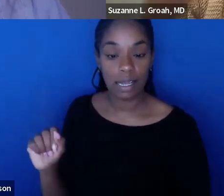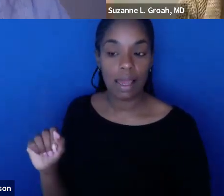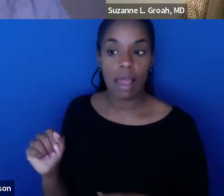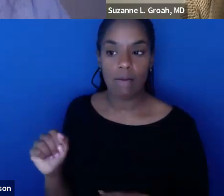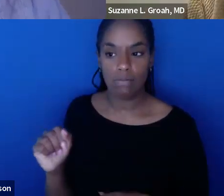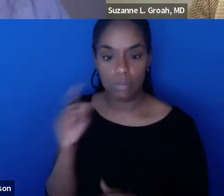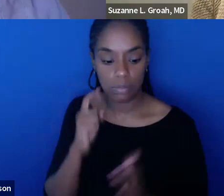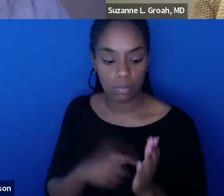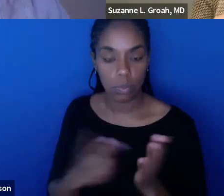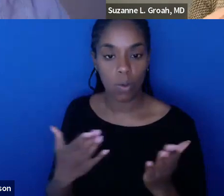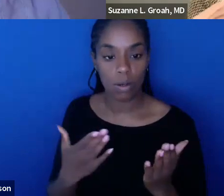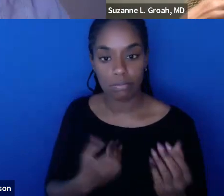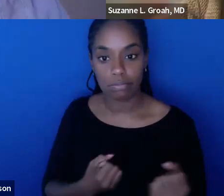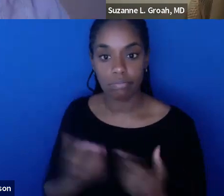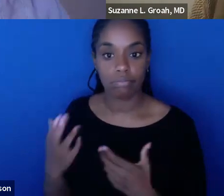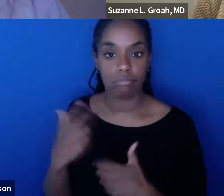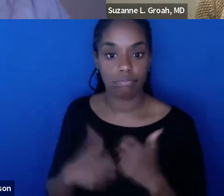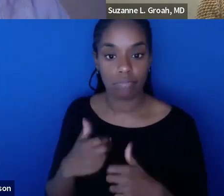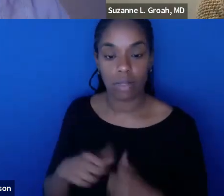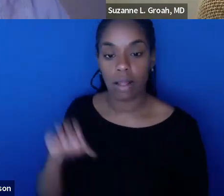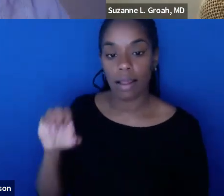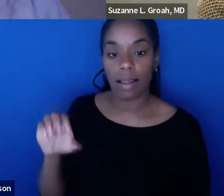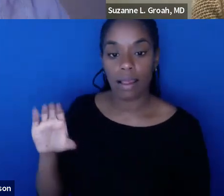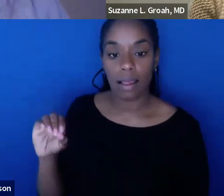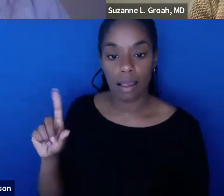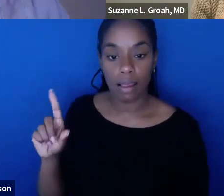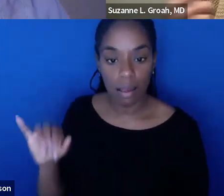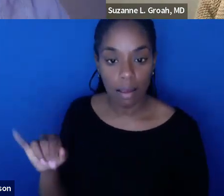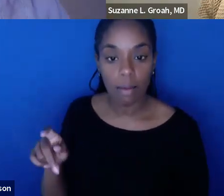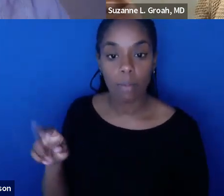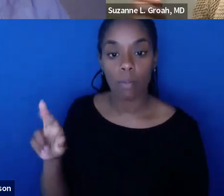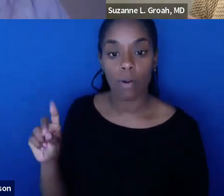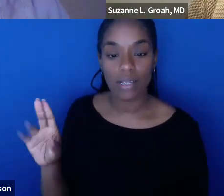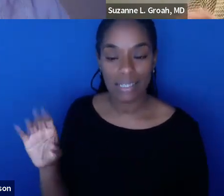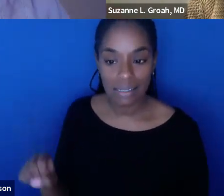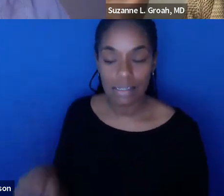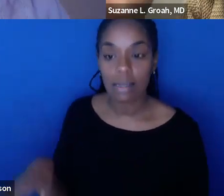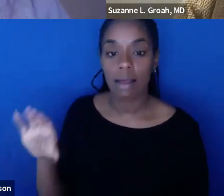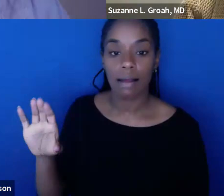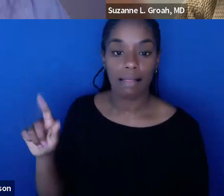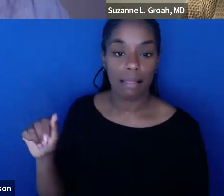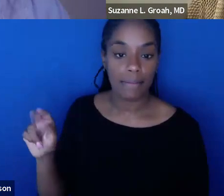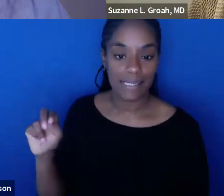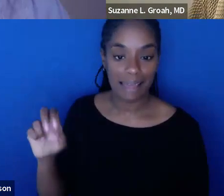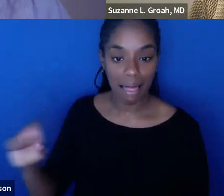E. coli, and Enterococcus, and Proteus, and Pseudomonas, and Klebsiella. Yes, absolutely, they were there.